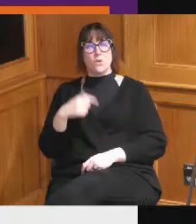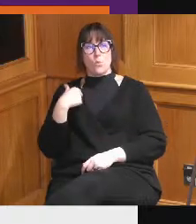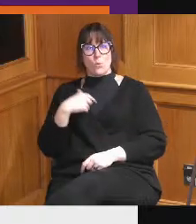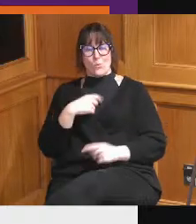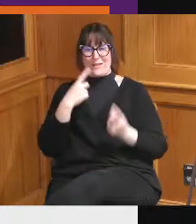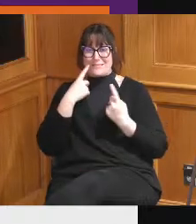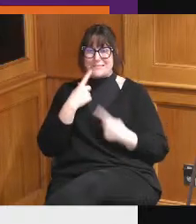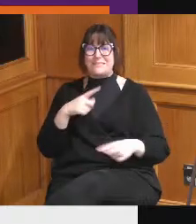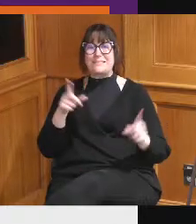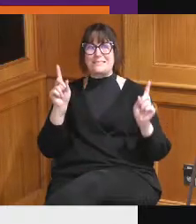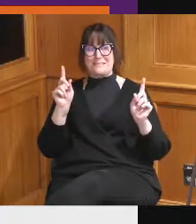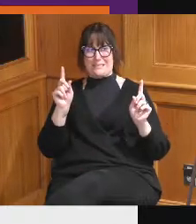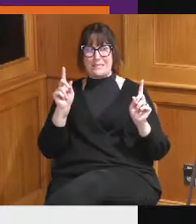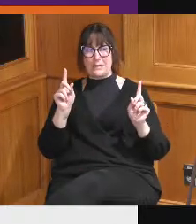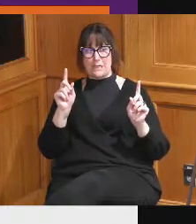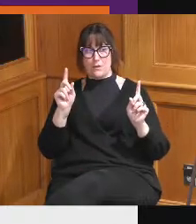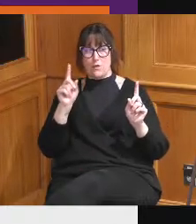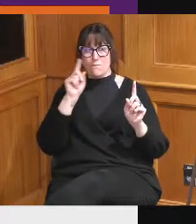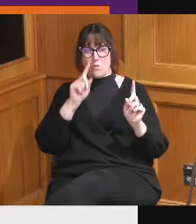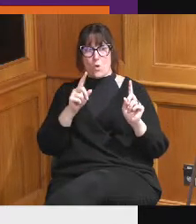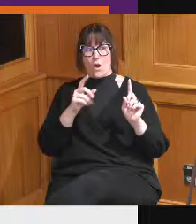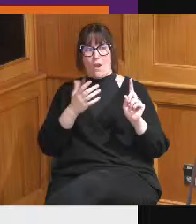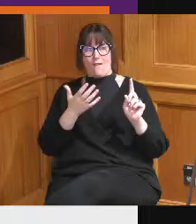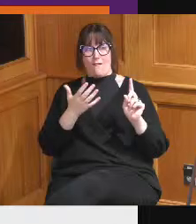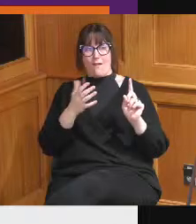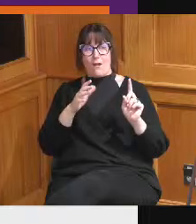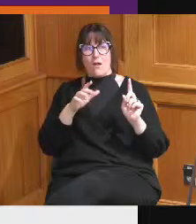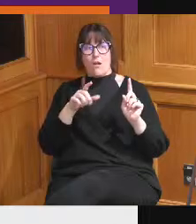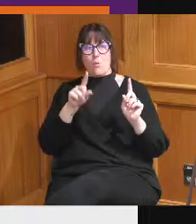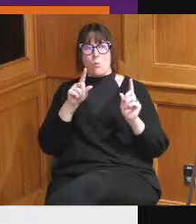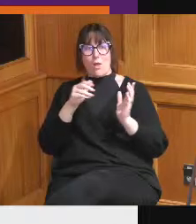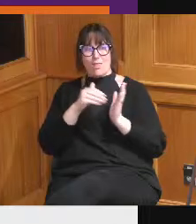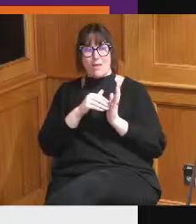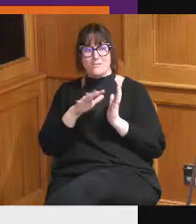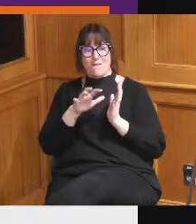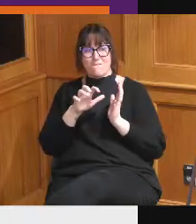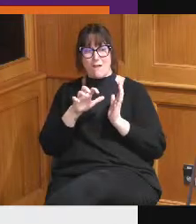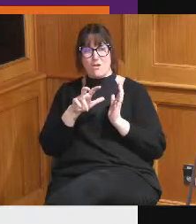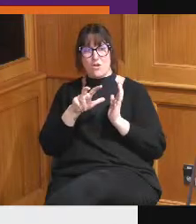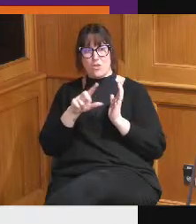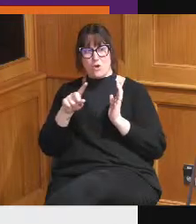in getting and this is just in the city context 1531 units of just those were units not all those